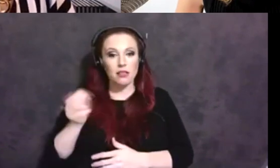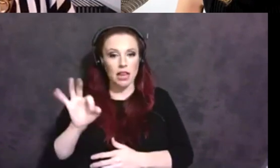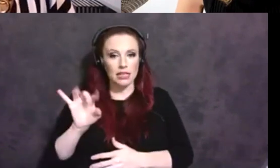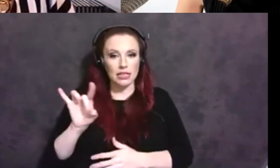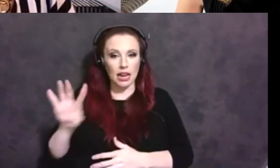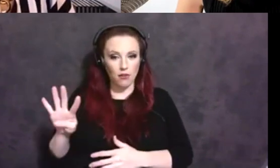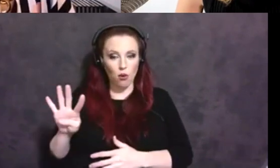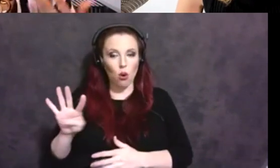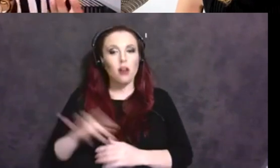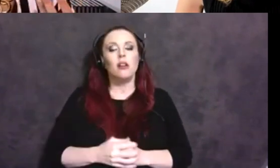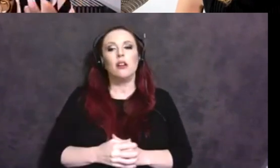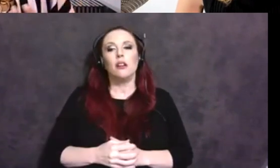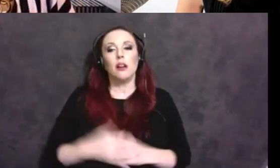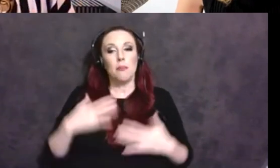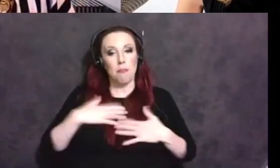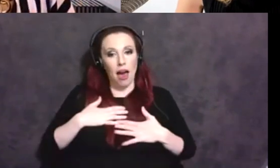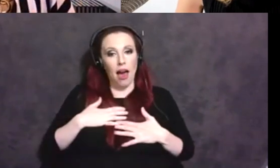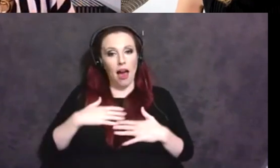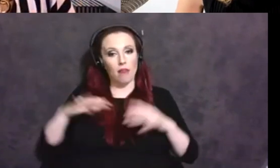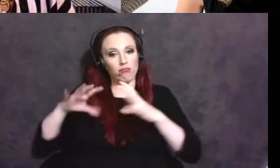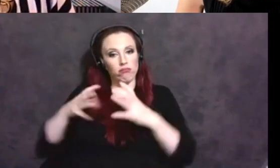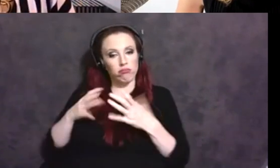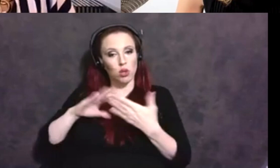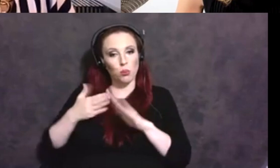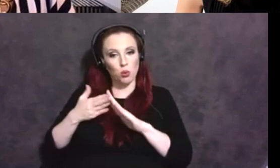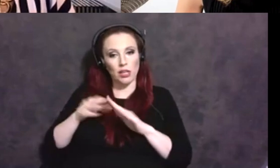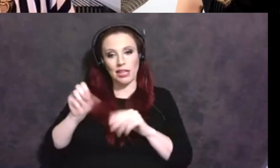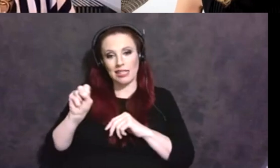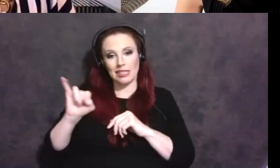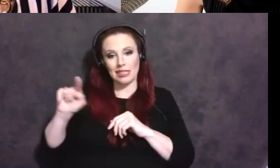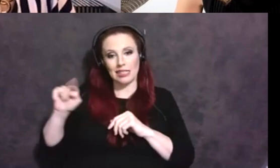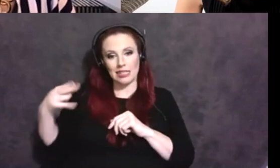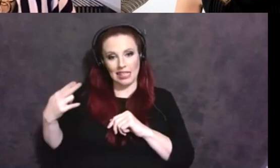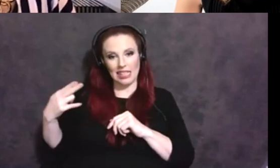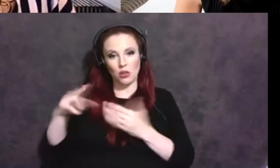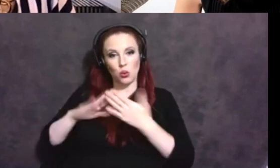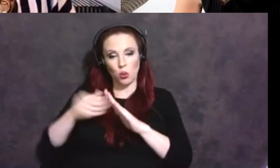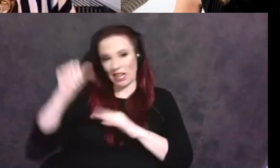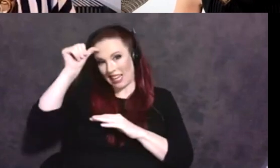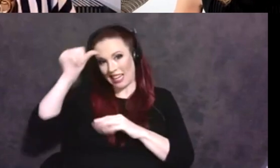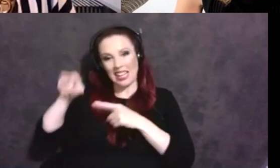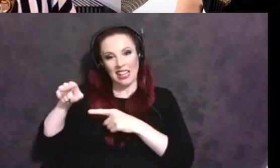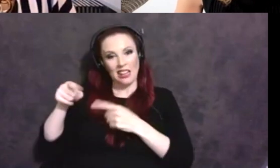experienced relentless childhood bullying tied back to racism. When I was eight years